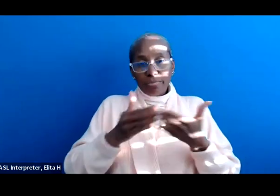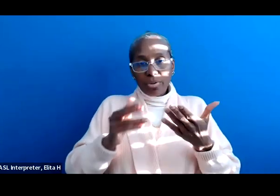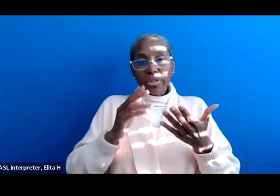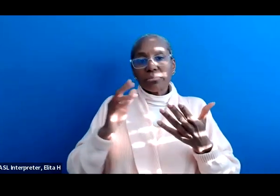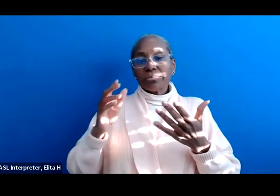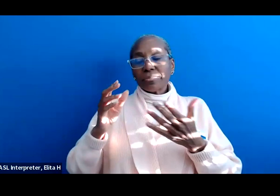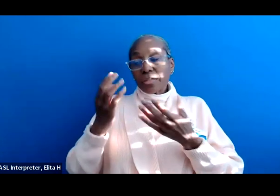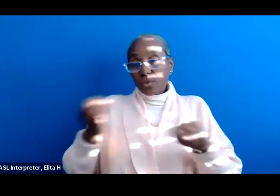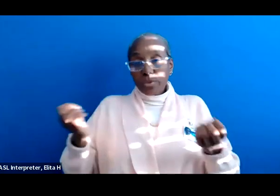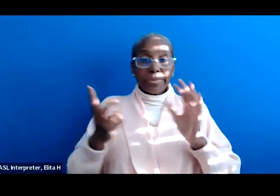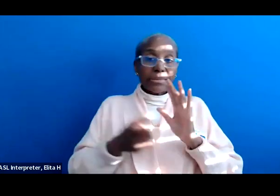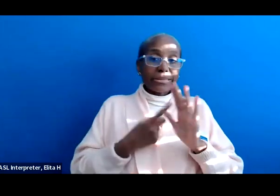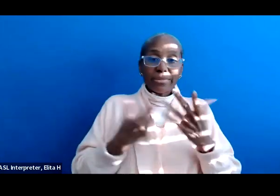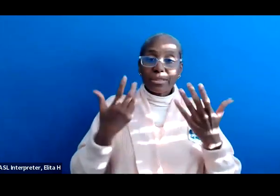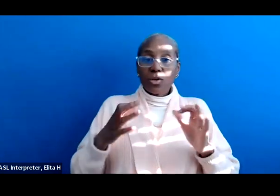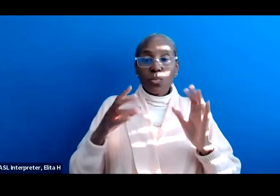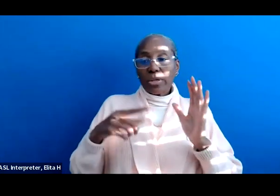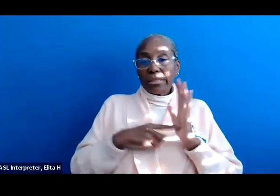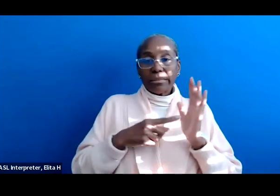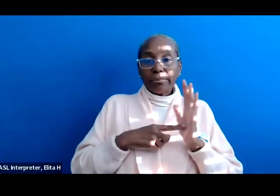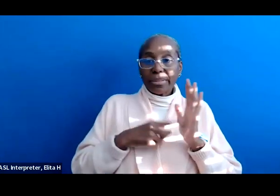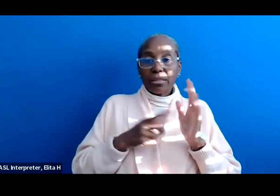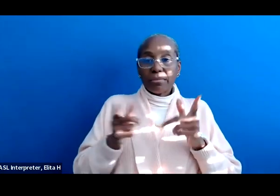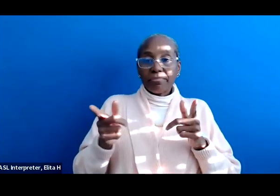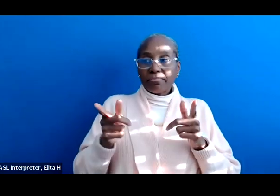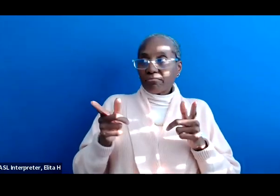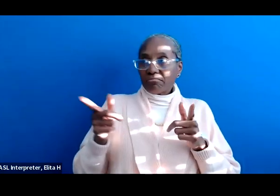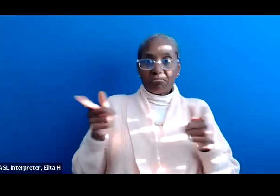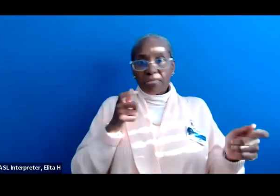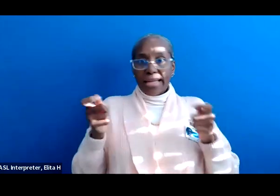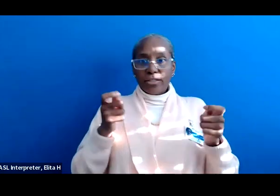Maybe they just don't want the billing management of the equipment to go on.